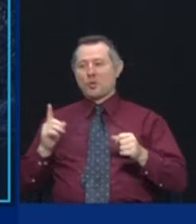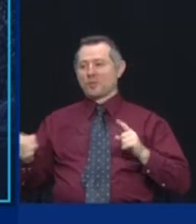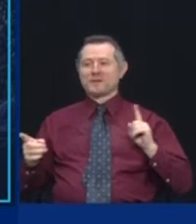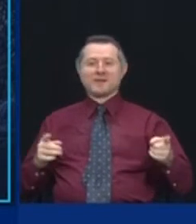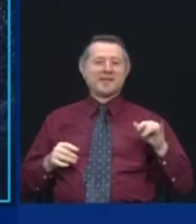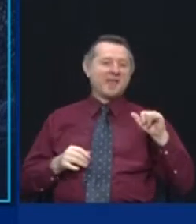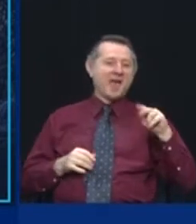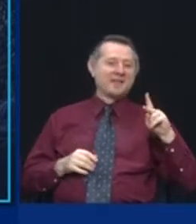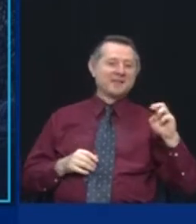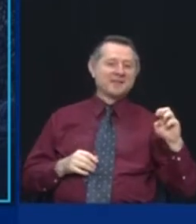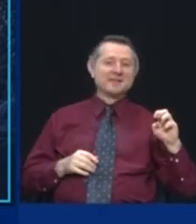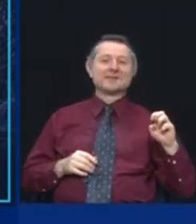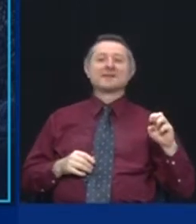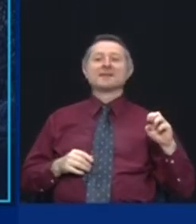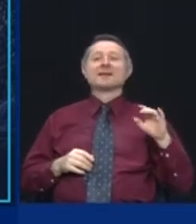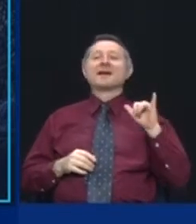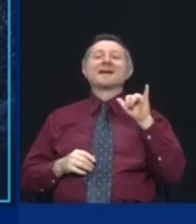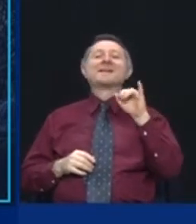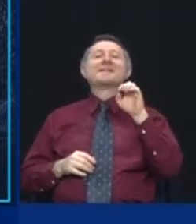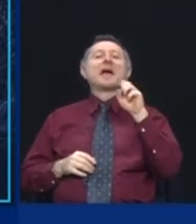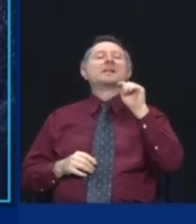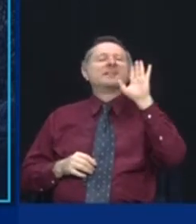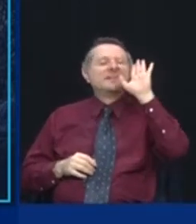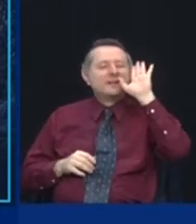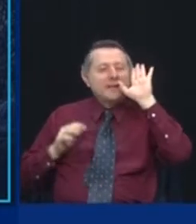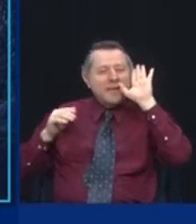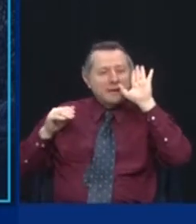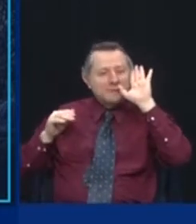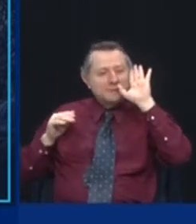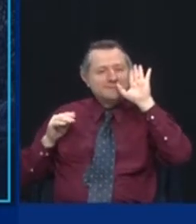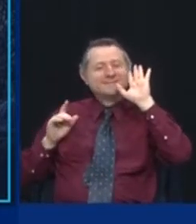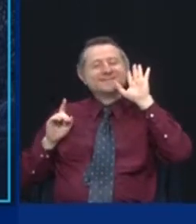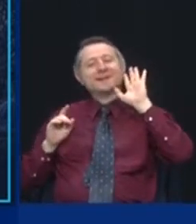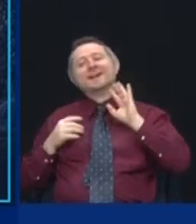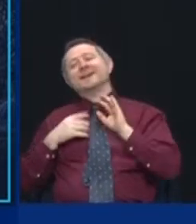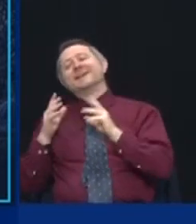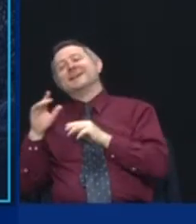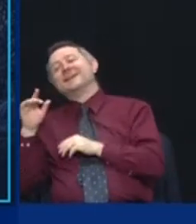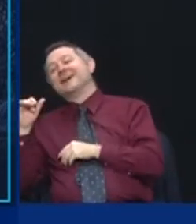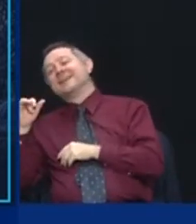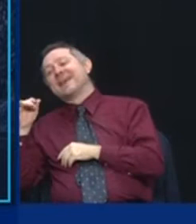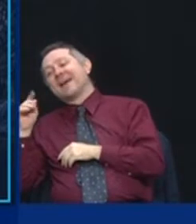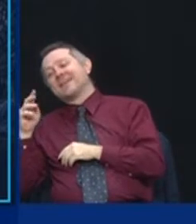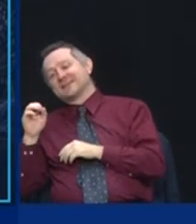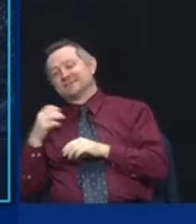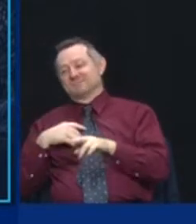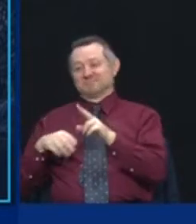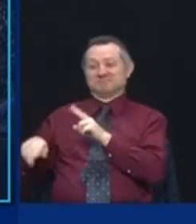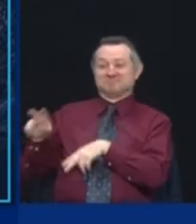GOING TO TEAM UP. YOU DIDN'T KNOW ZUCKER WAS A BALLPLAYER BUT HE IS NOW.